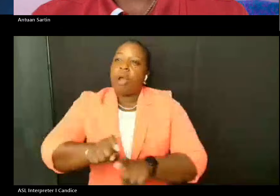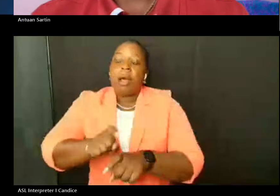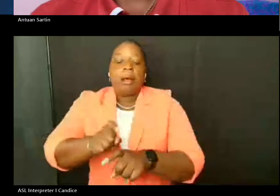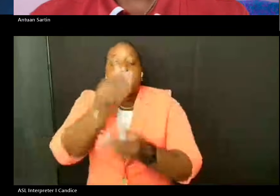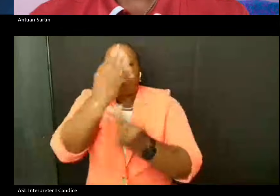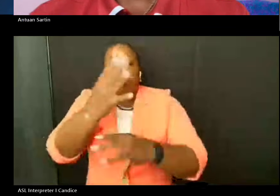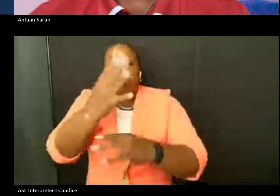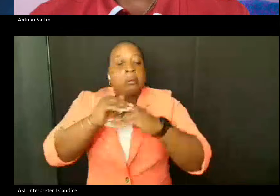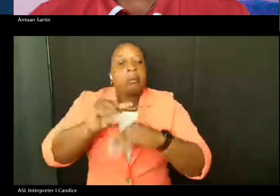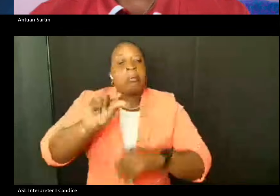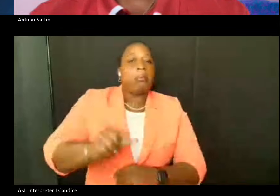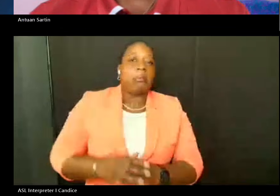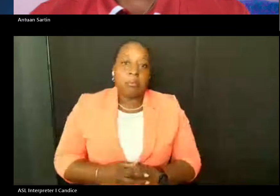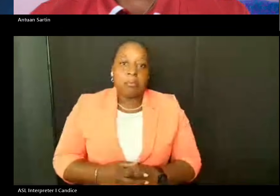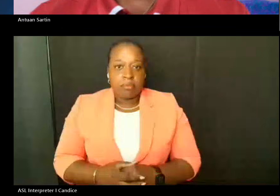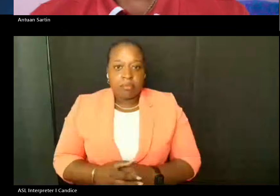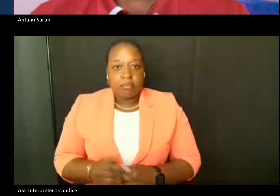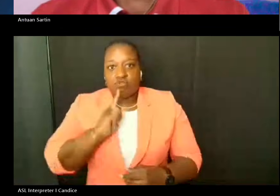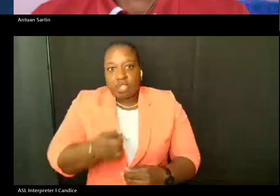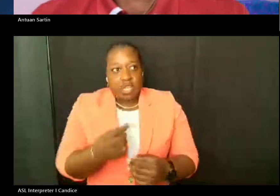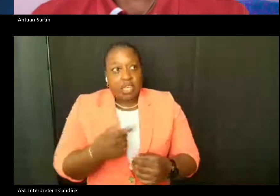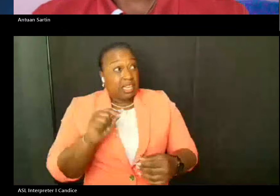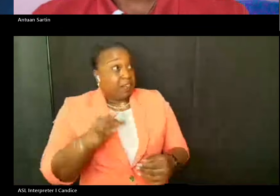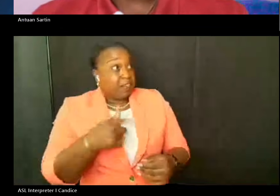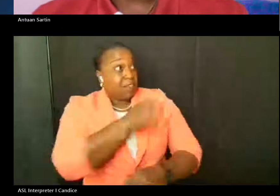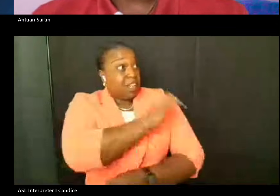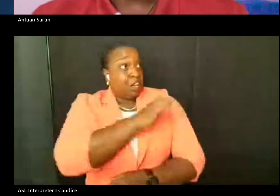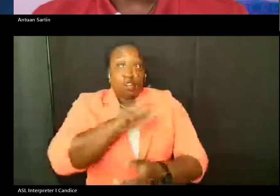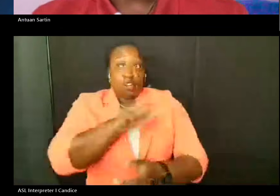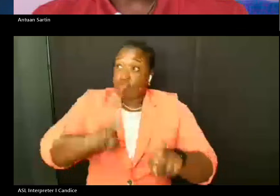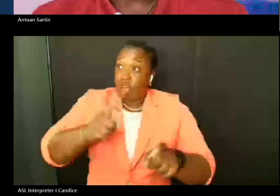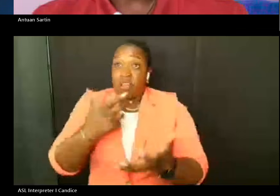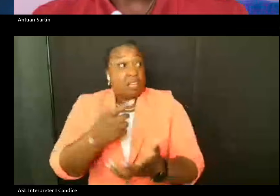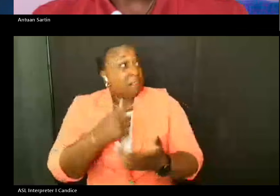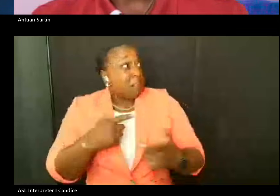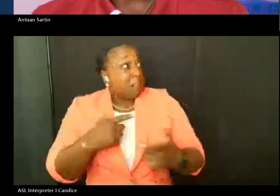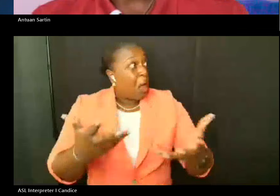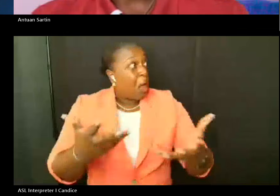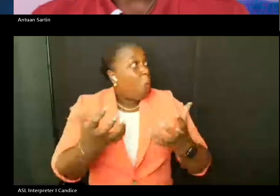Jonathan Green: Great. Thank you for that answer. I do -- also wondering, you shared some